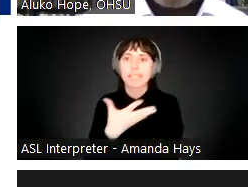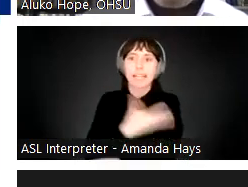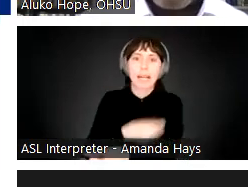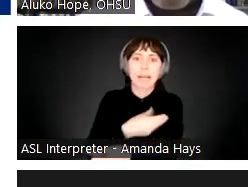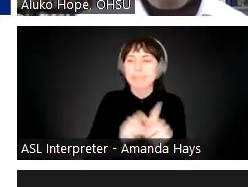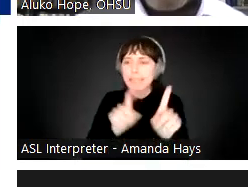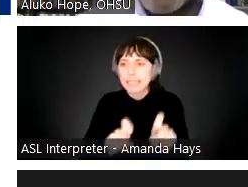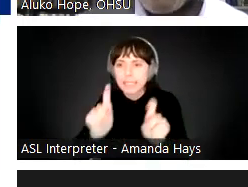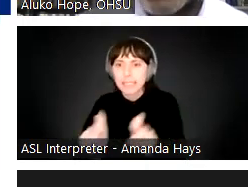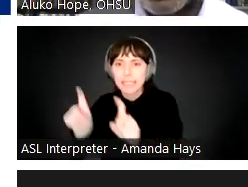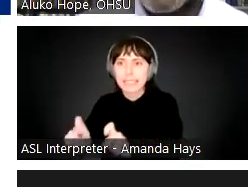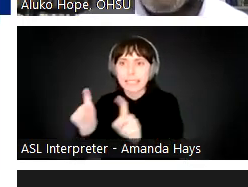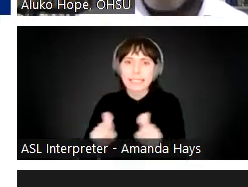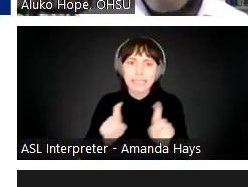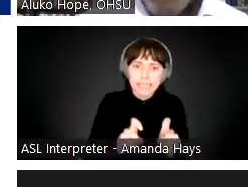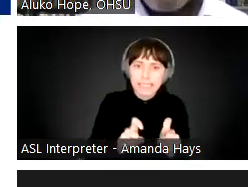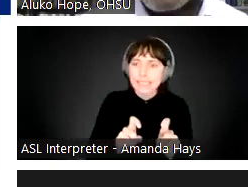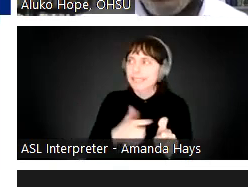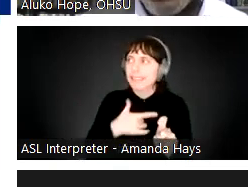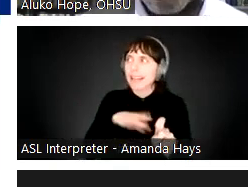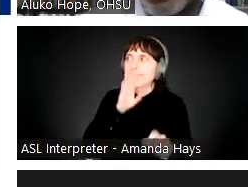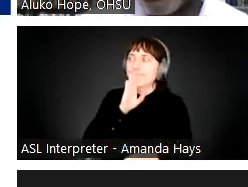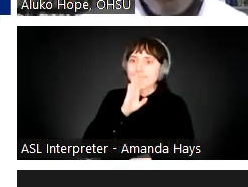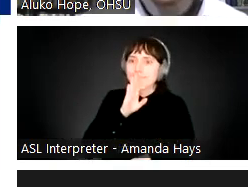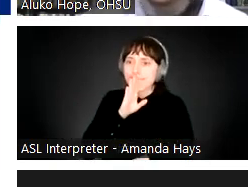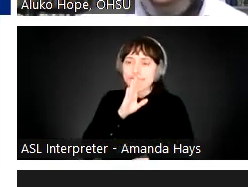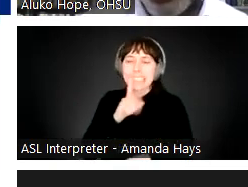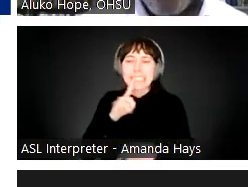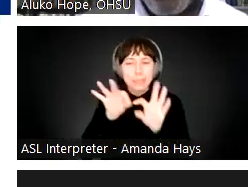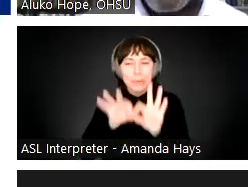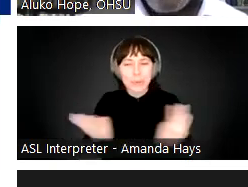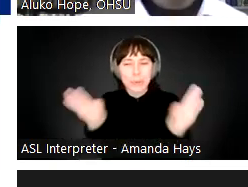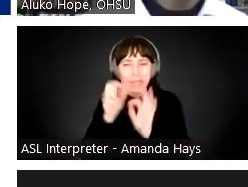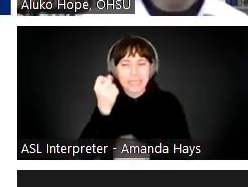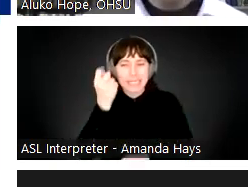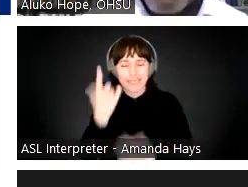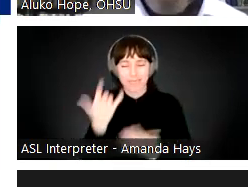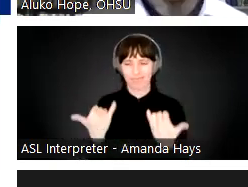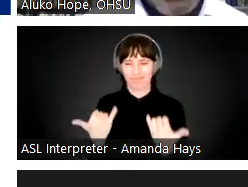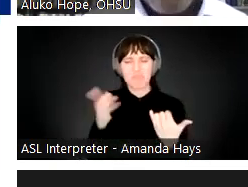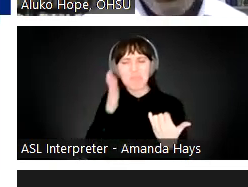important that we walk away understanding that, at this time- that may